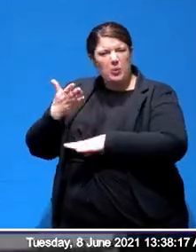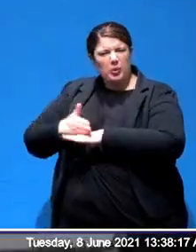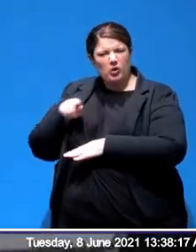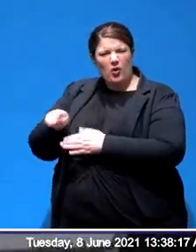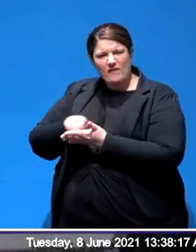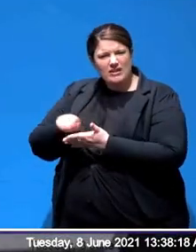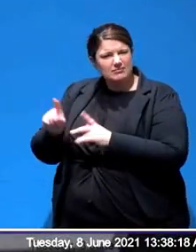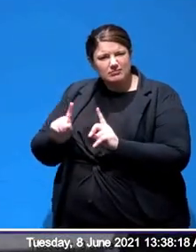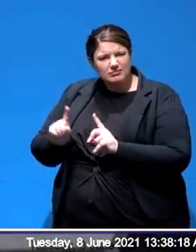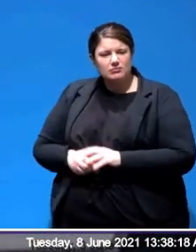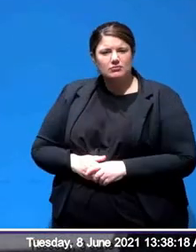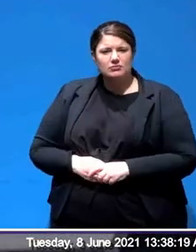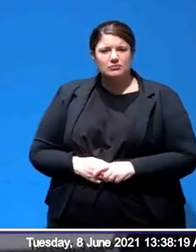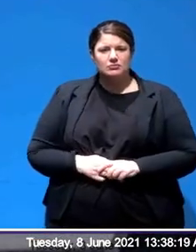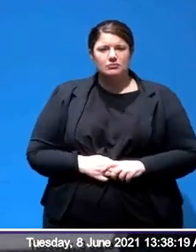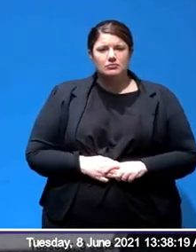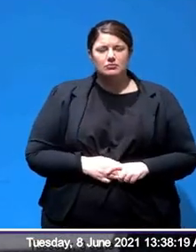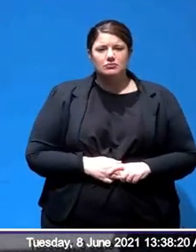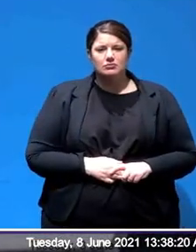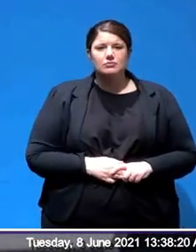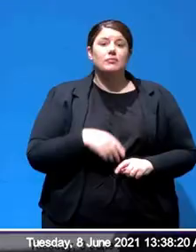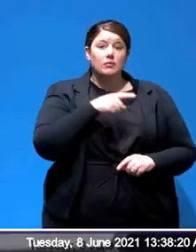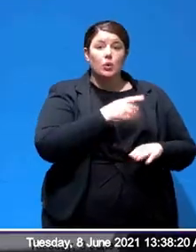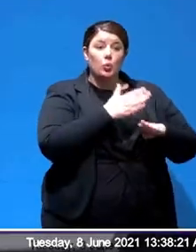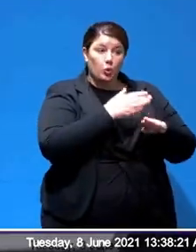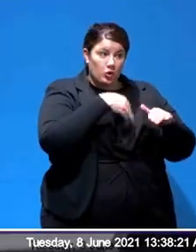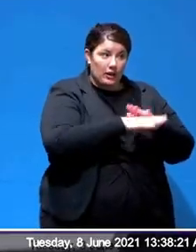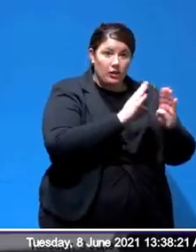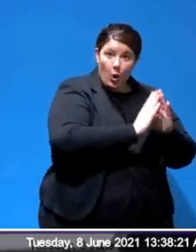They are either based in the home, depending on the size